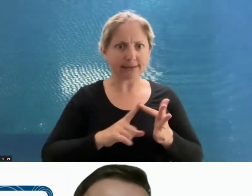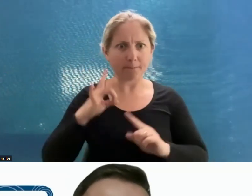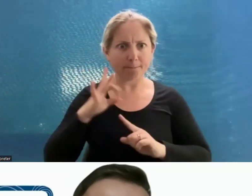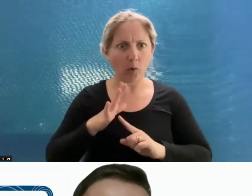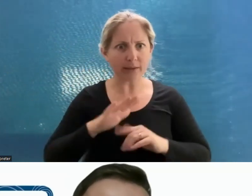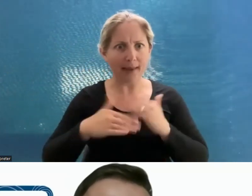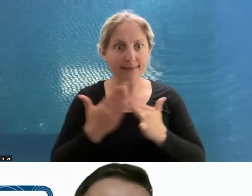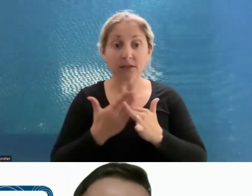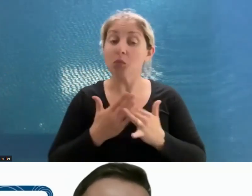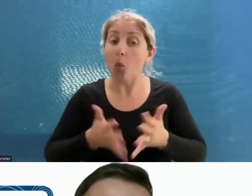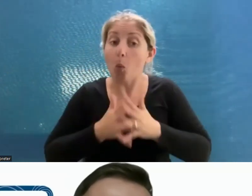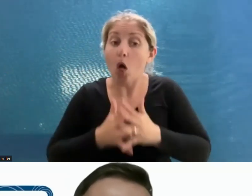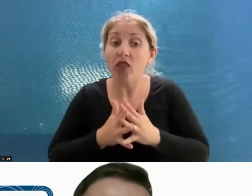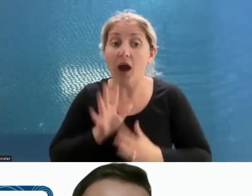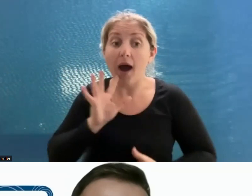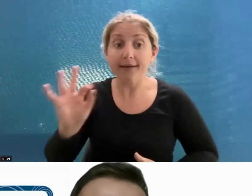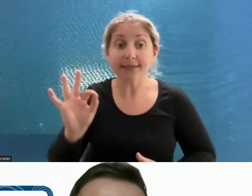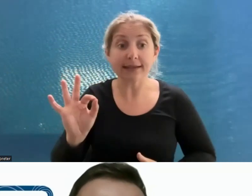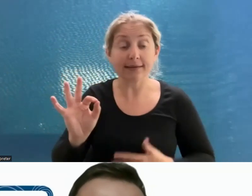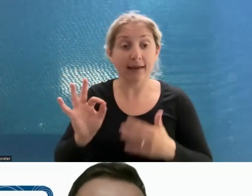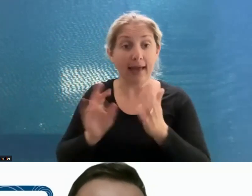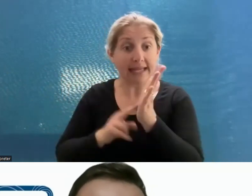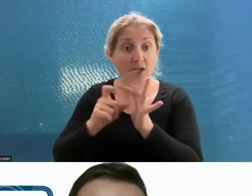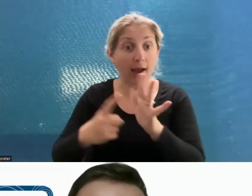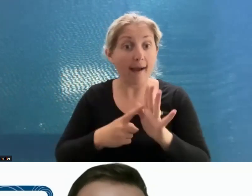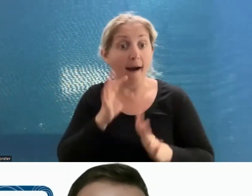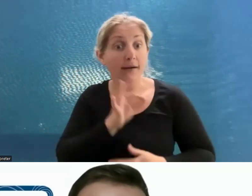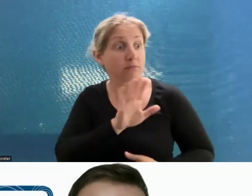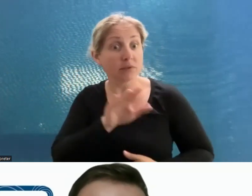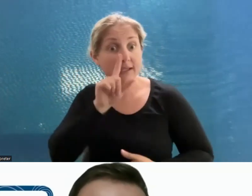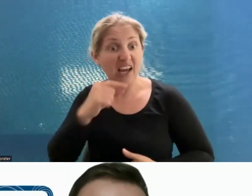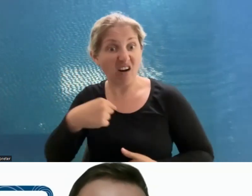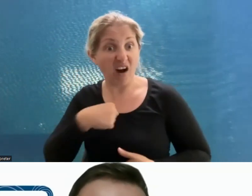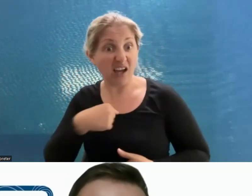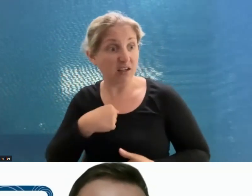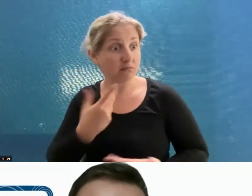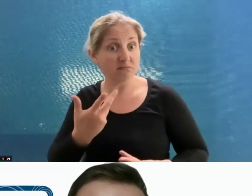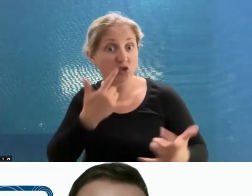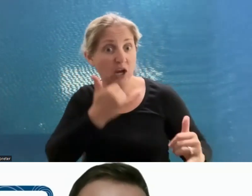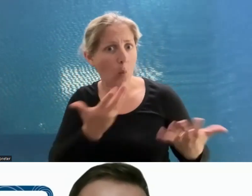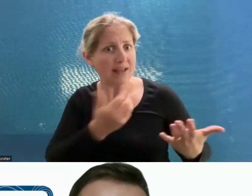contacting the NDIA. Again, provide them the details about where the matter is at, that the evidence is fairly